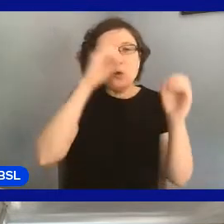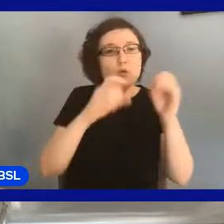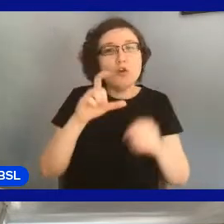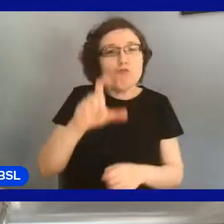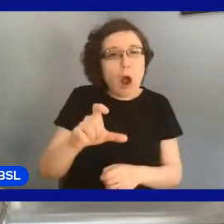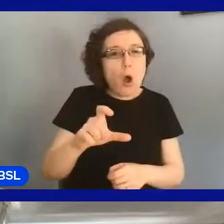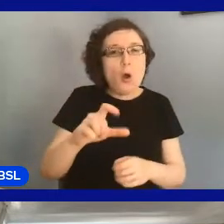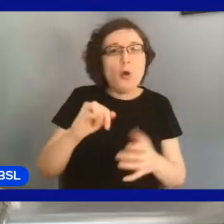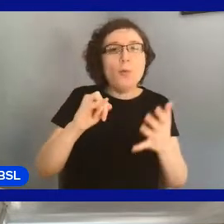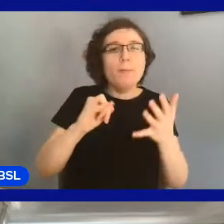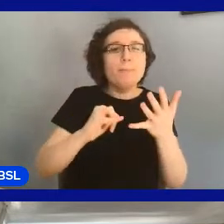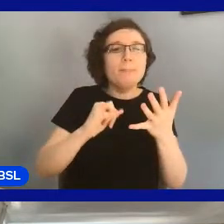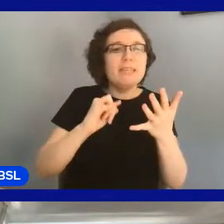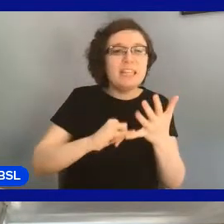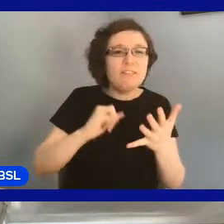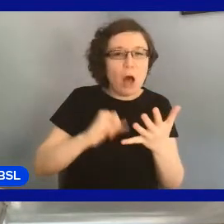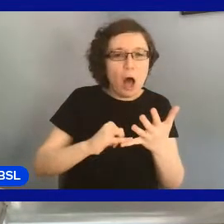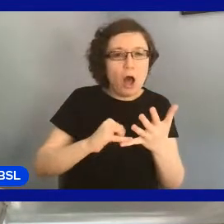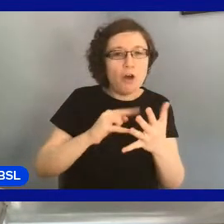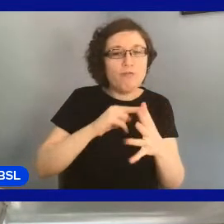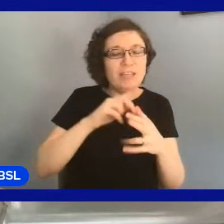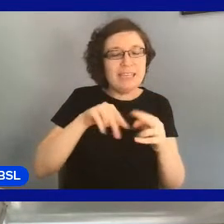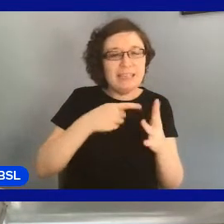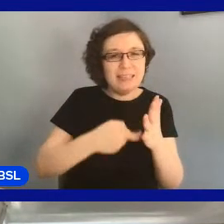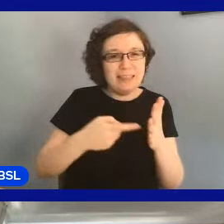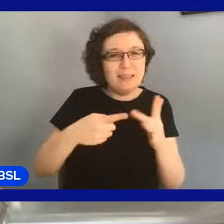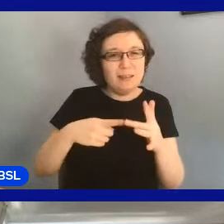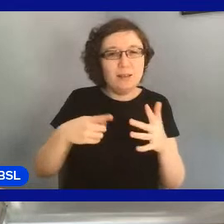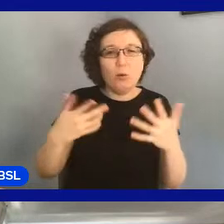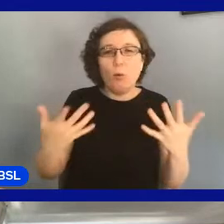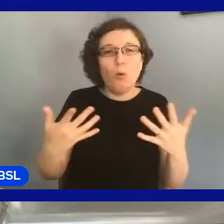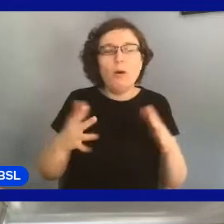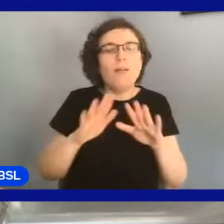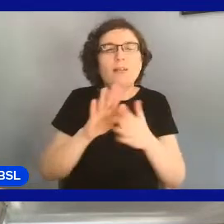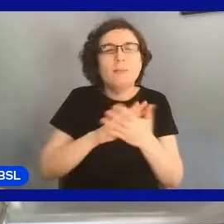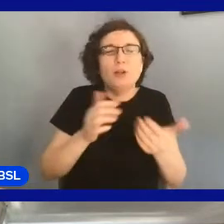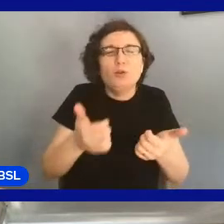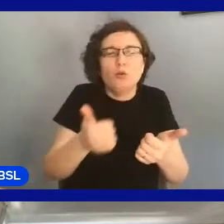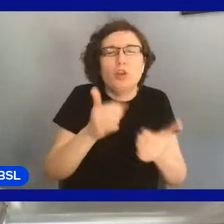Safari or Google Chrome. It is amazing because it means people do not have